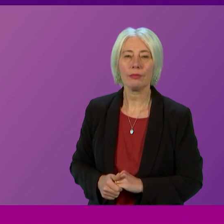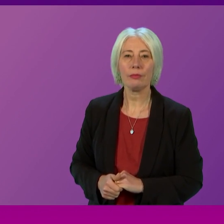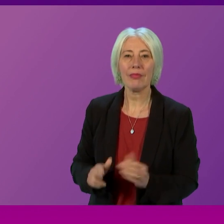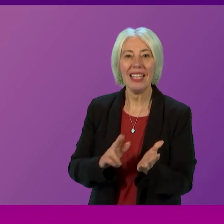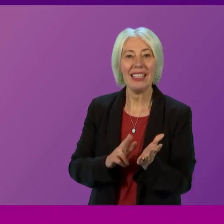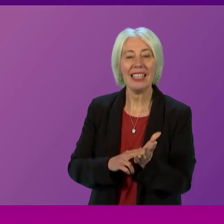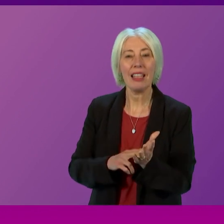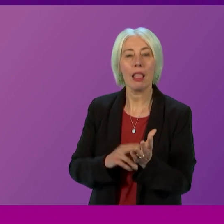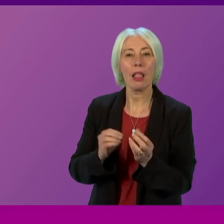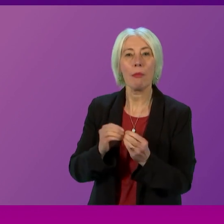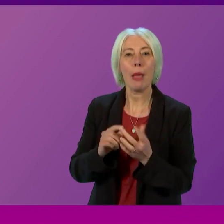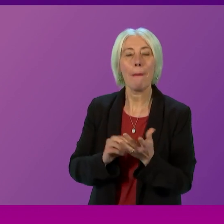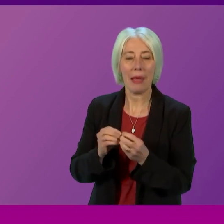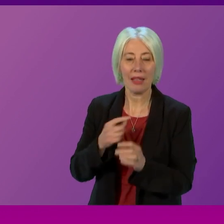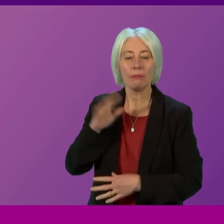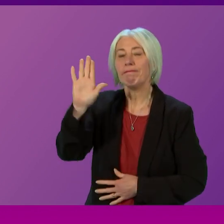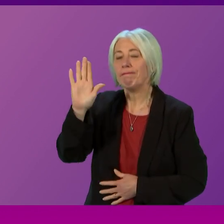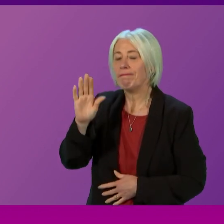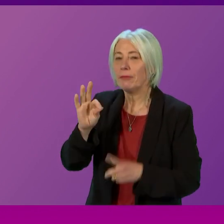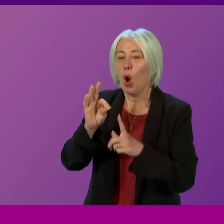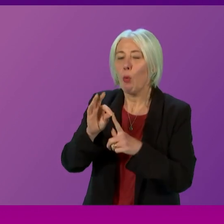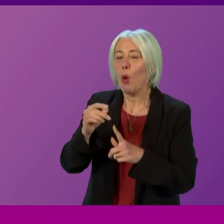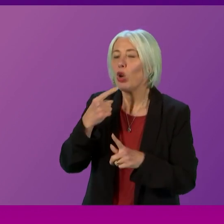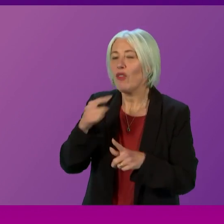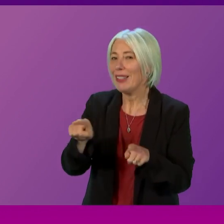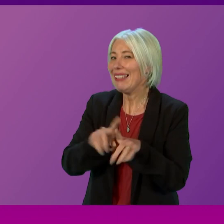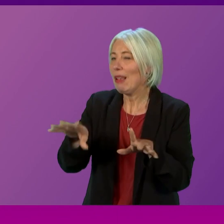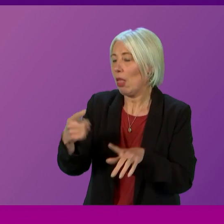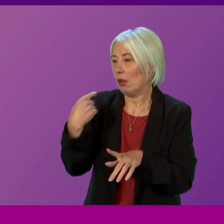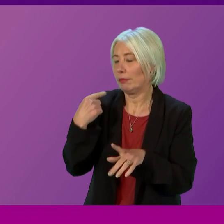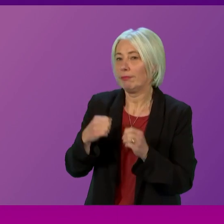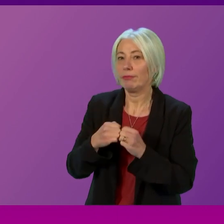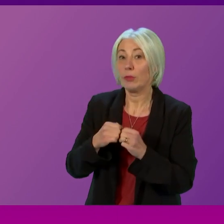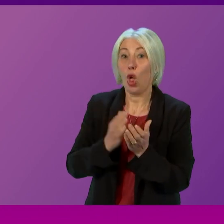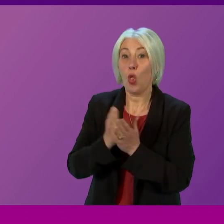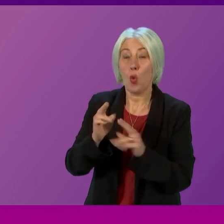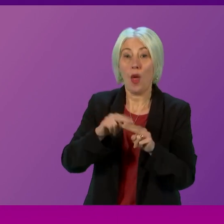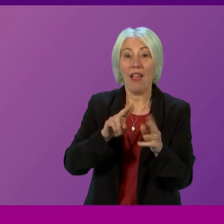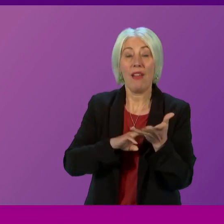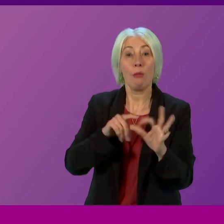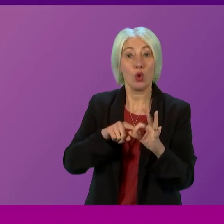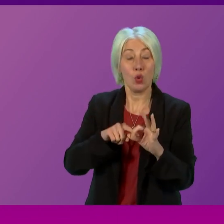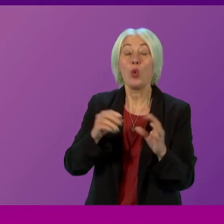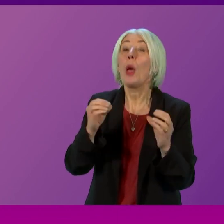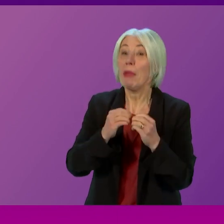before you, so I will take him first. On a point of order, Presiding Officer—it is a similar one to the point that Mr Fraser raised. During First Minister’s question time, the BBC’s website has reported the